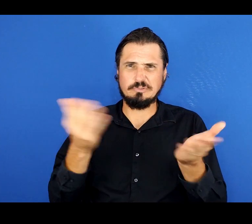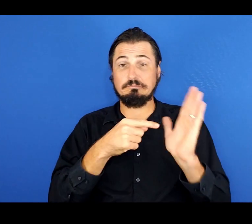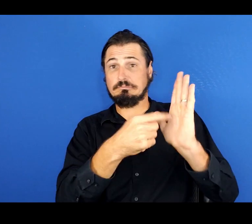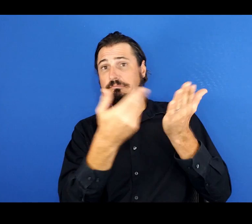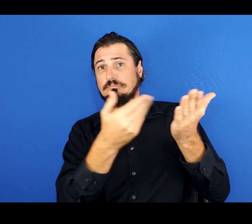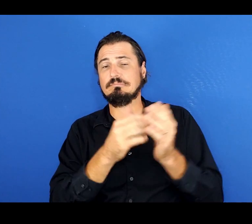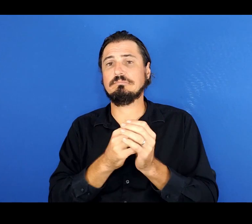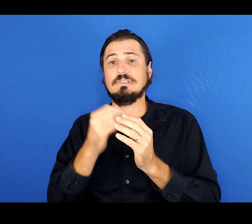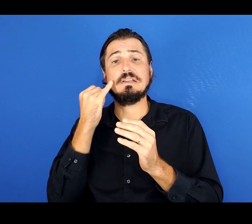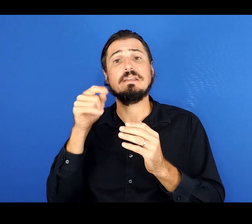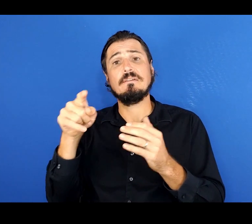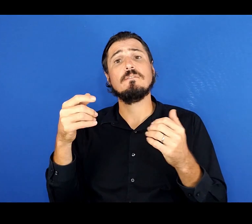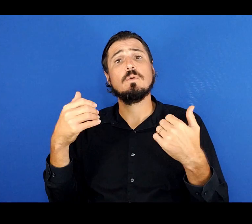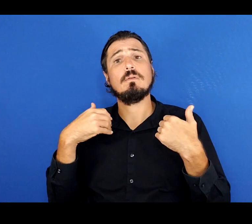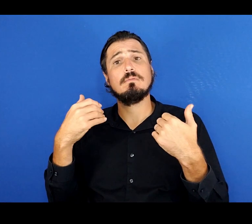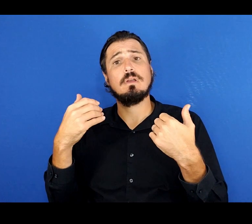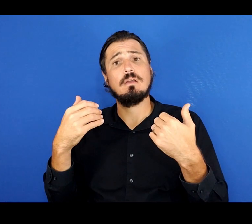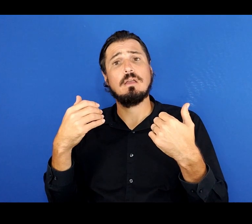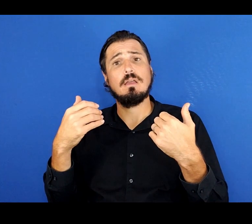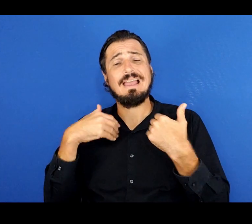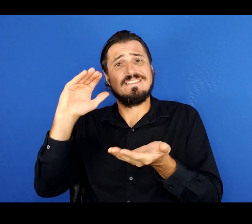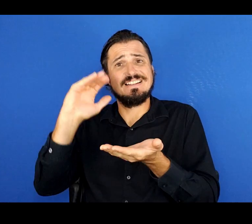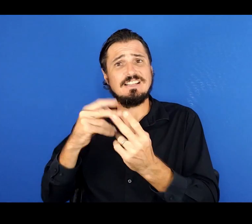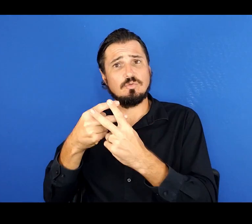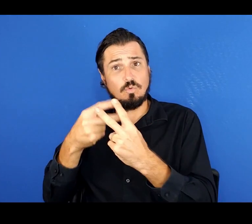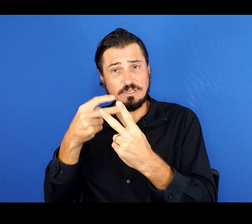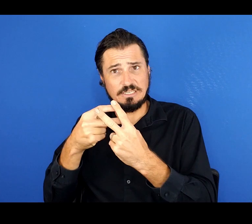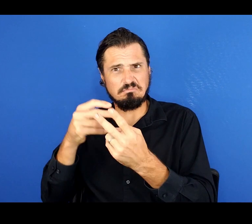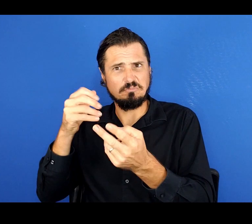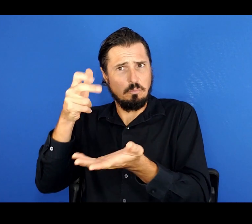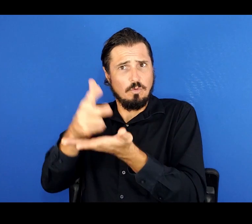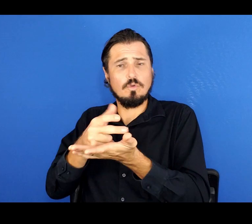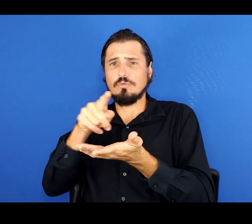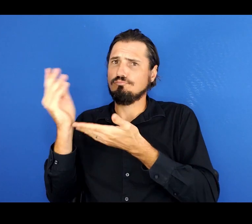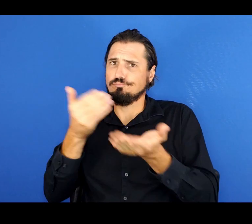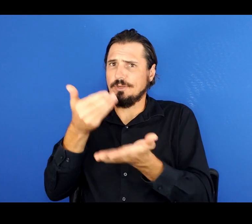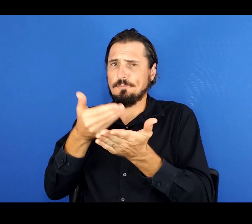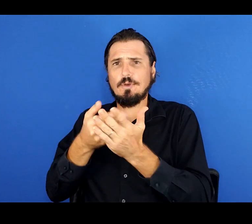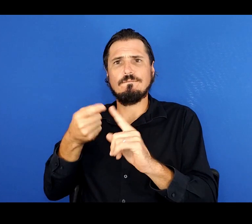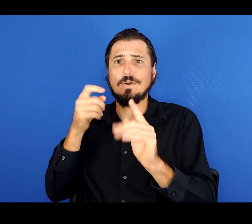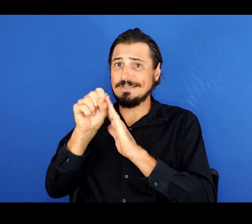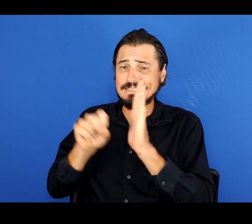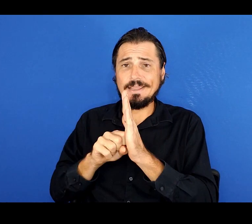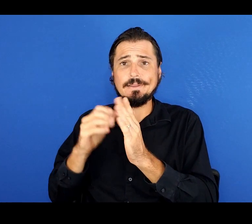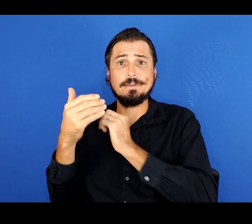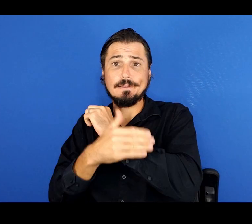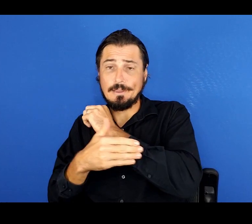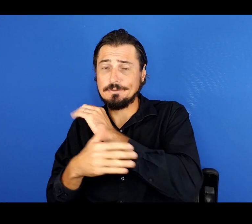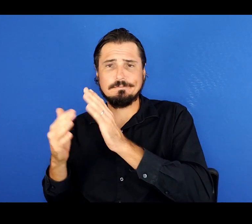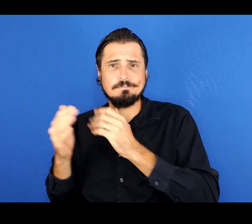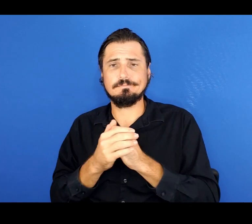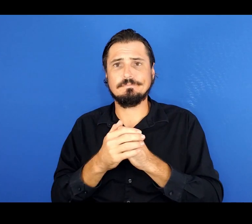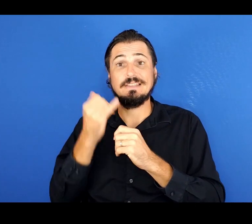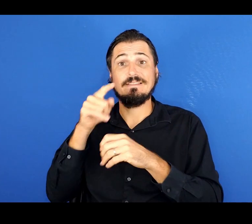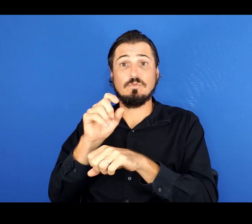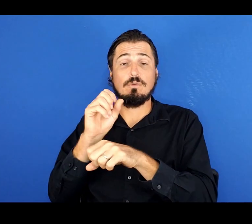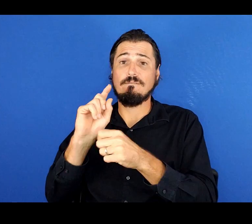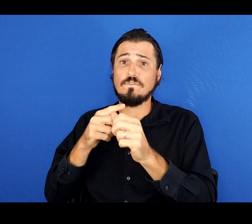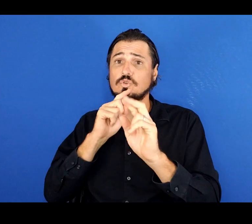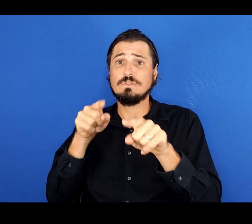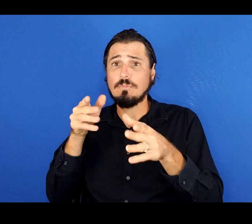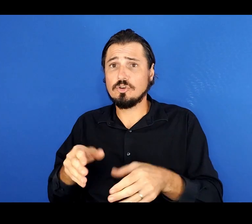exemption must provide proof of their modified quarantine approval from the state or the county. First responder agencies and County workers should bring an approved authorization form from